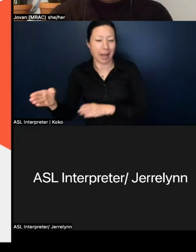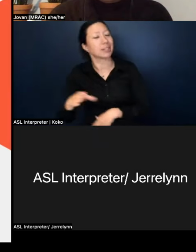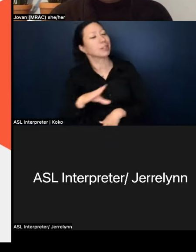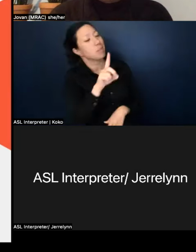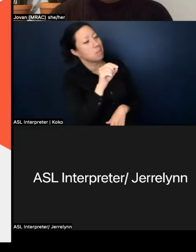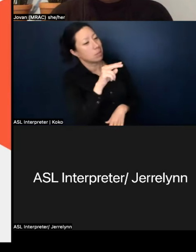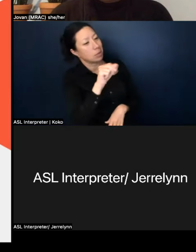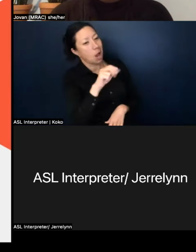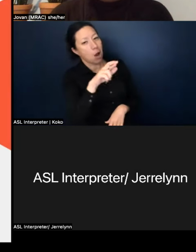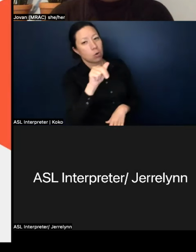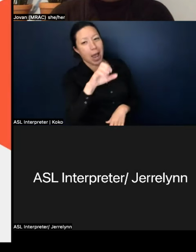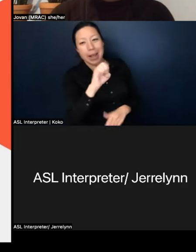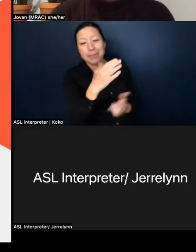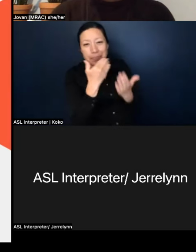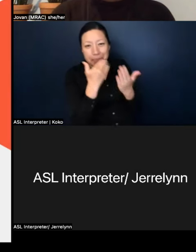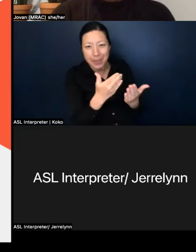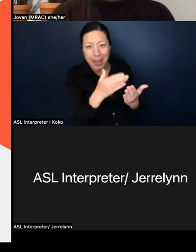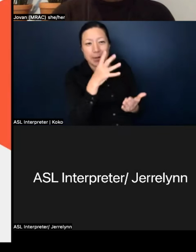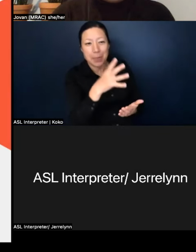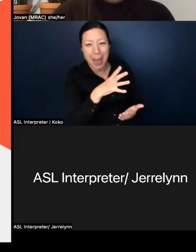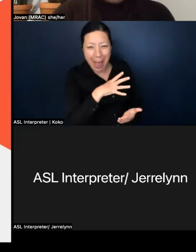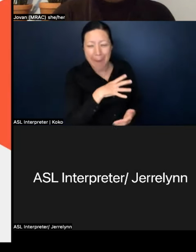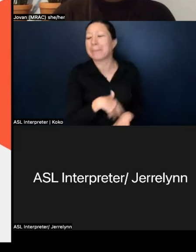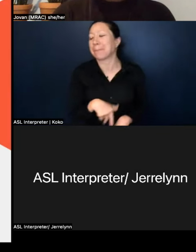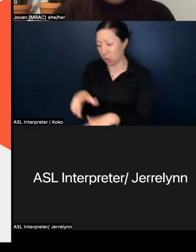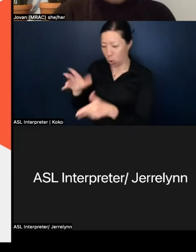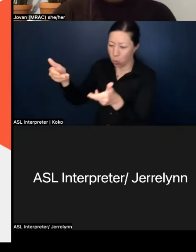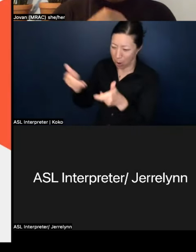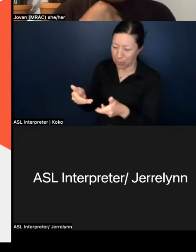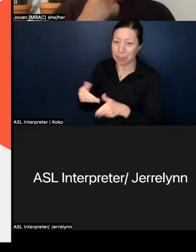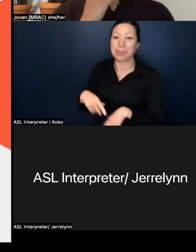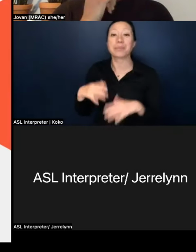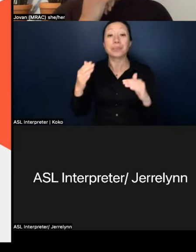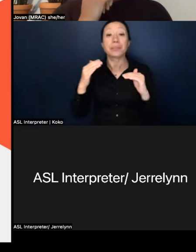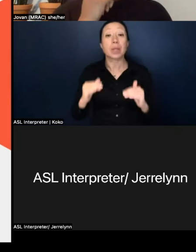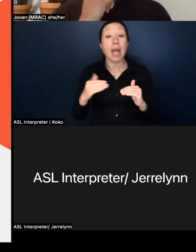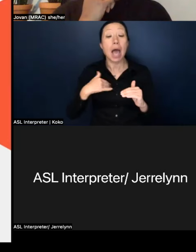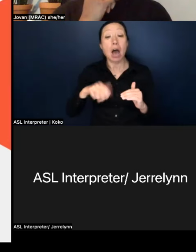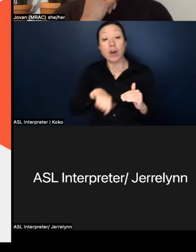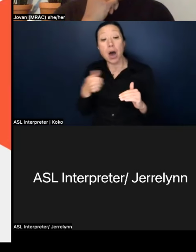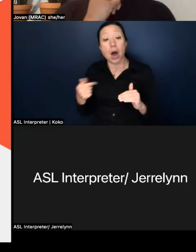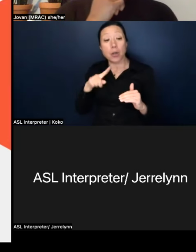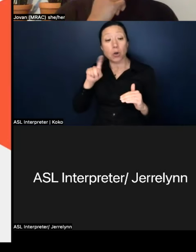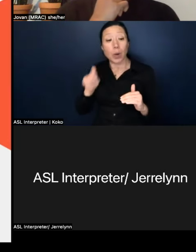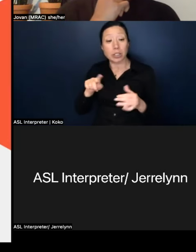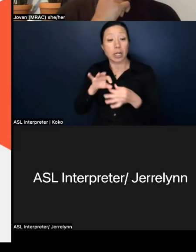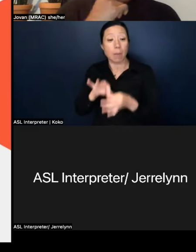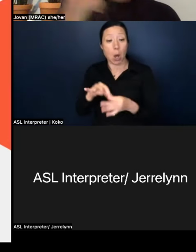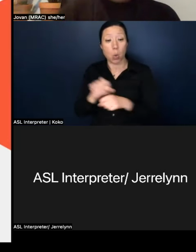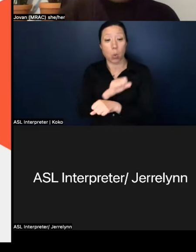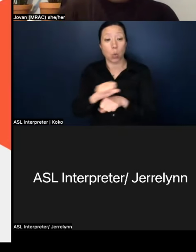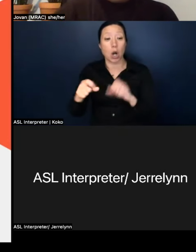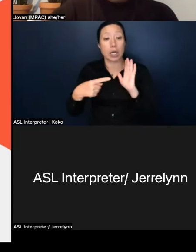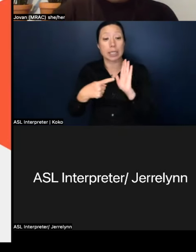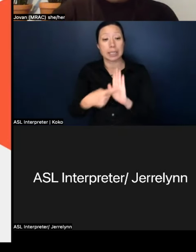[Mirella] All right, and then we have another question regarding work samples from Ping. Or the comment and question are,